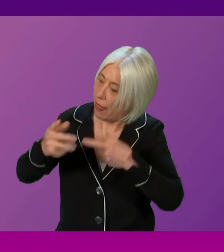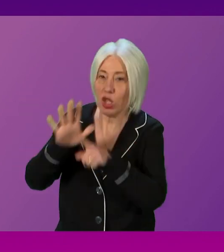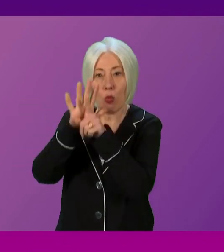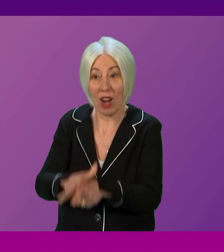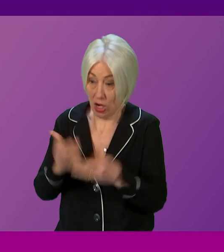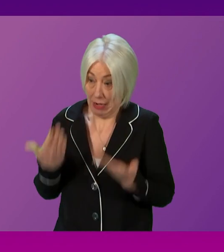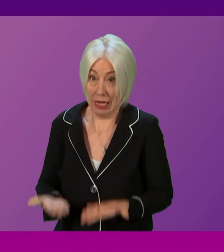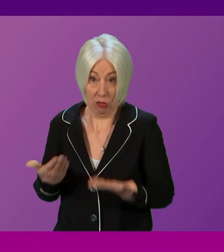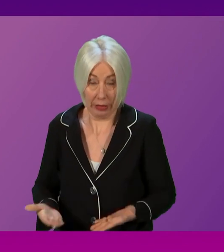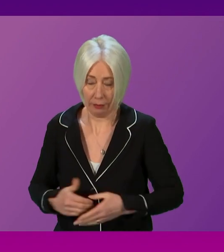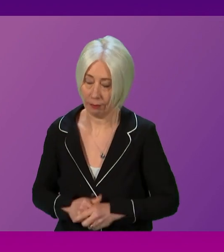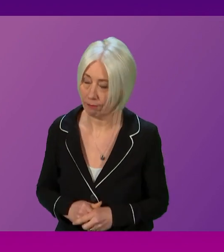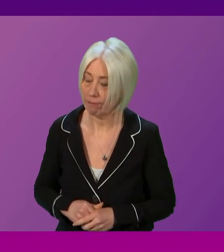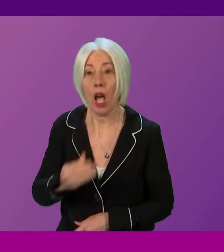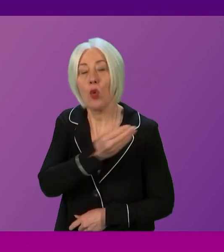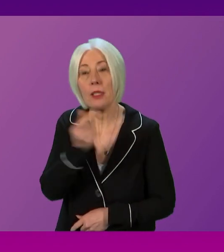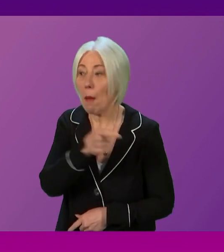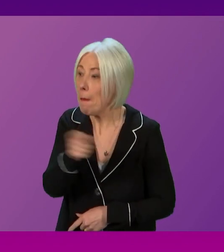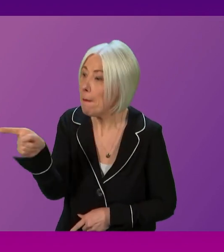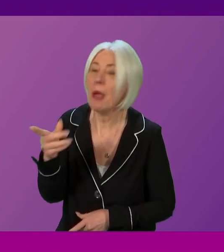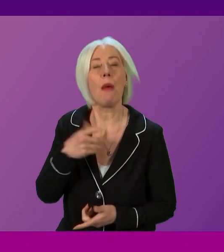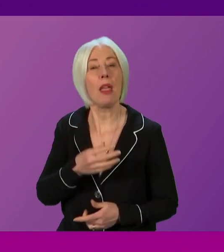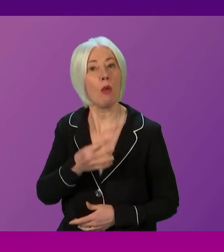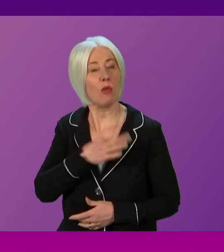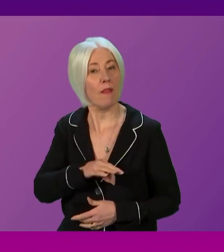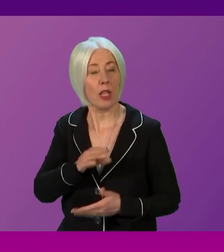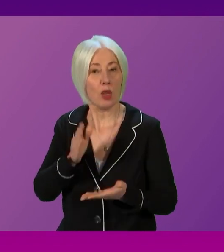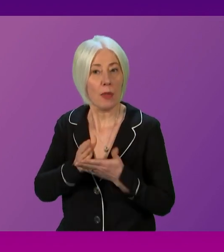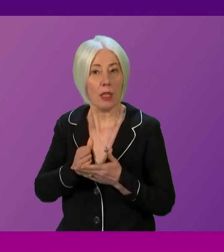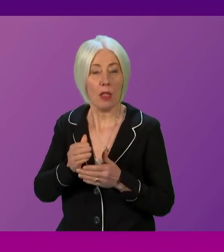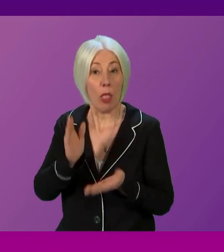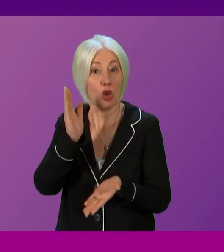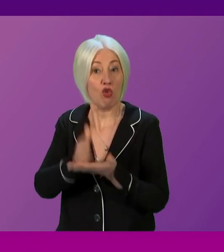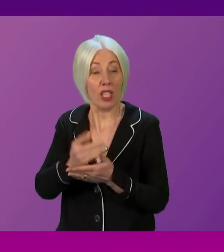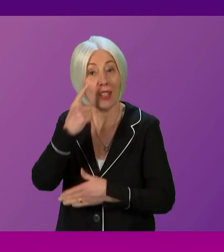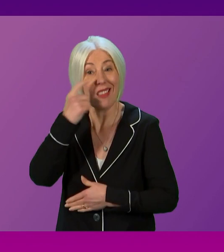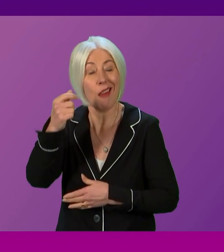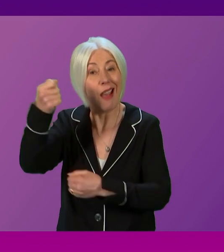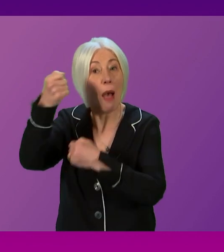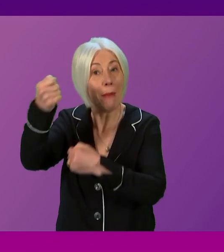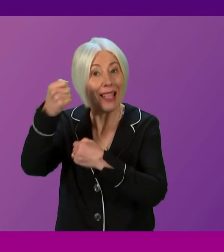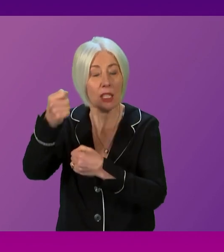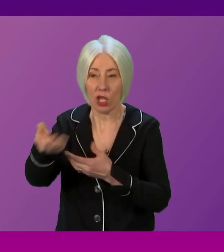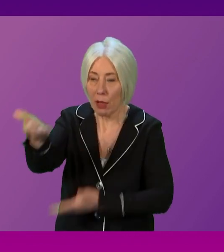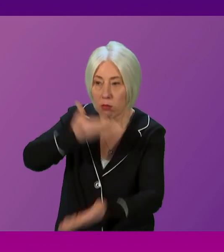I know that some members will have had the privilege this week of hearing directly from the Holocaust Educational Trust’s young ambassadors about the impact of Holocaust